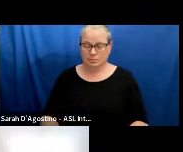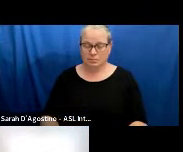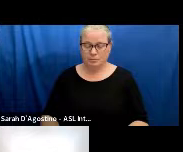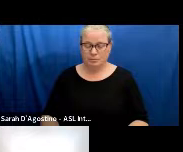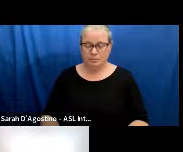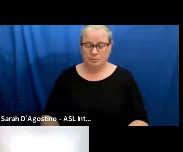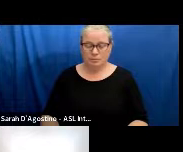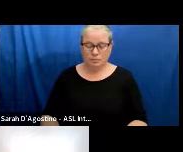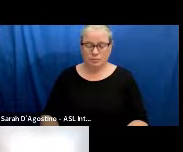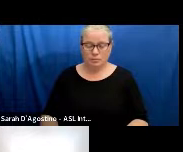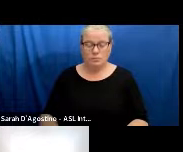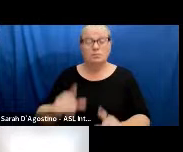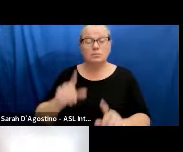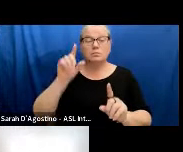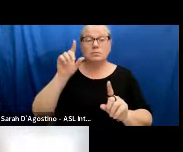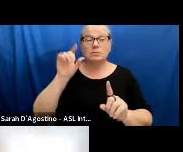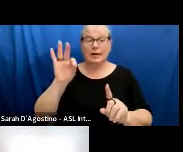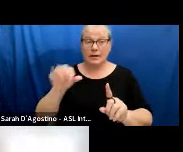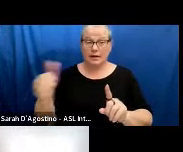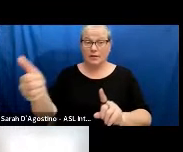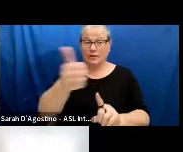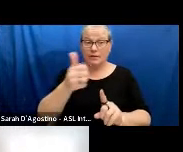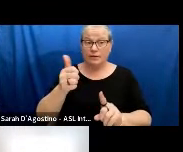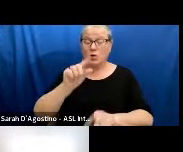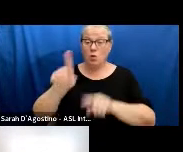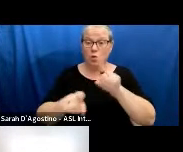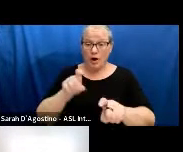if you have a question or comment please use the raise your hand feature